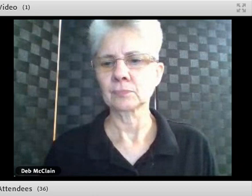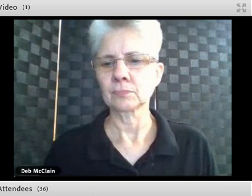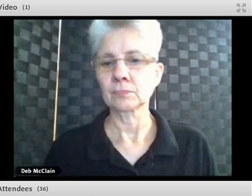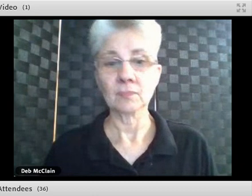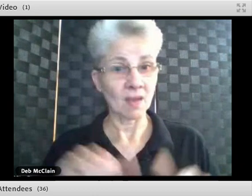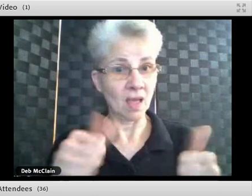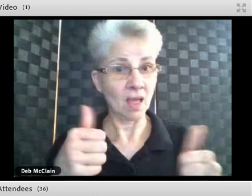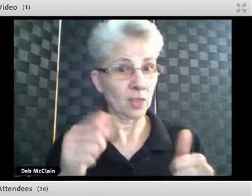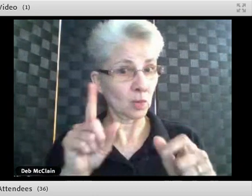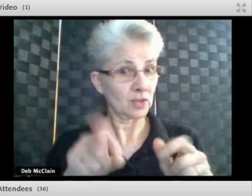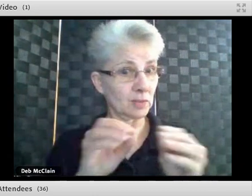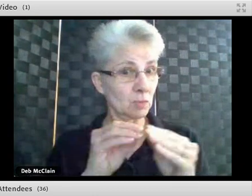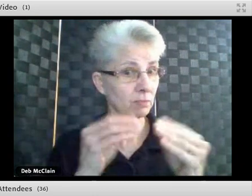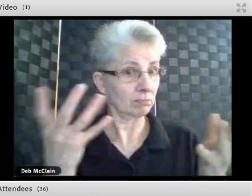Are there any further questions?